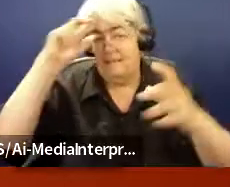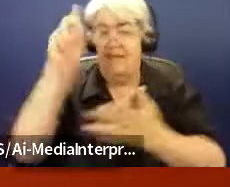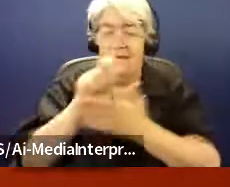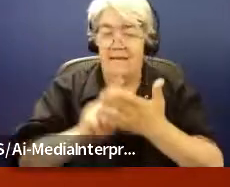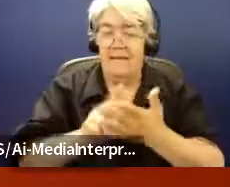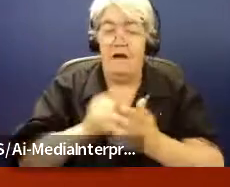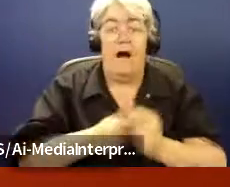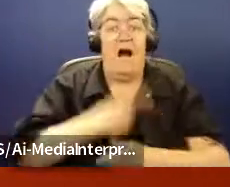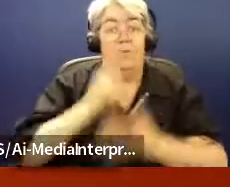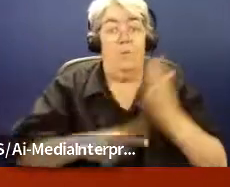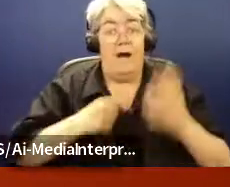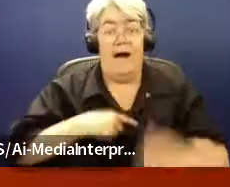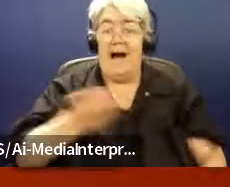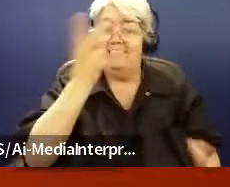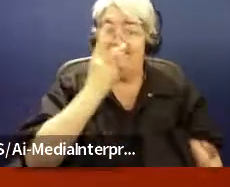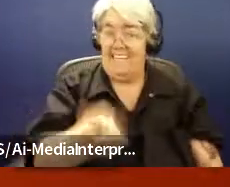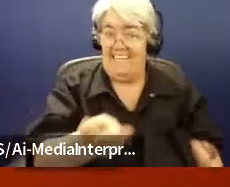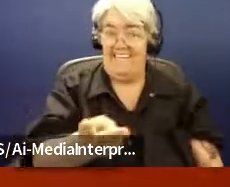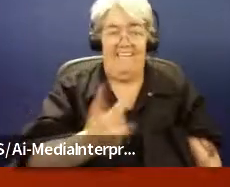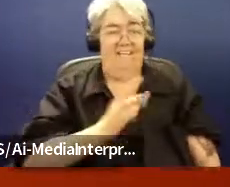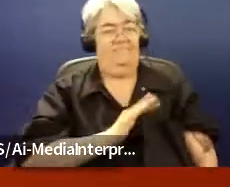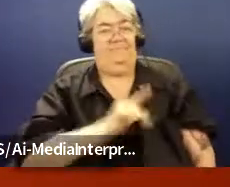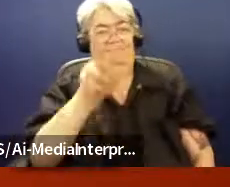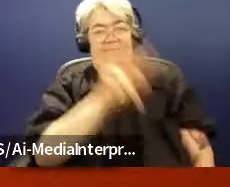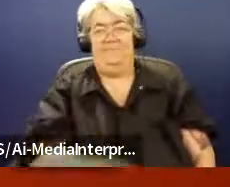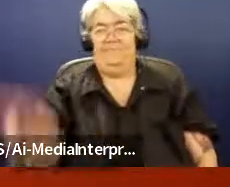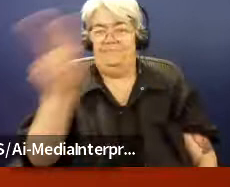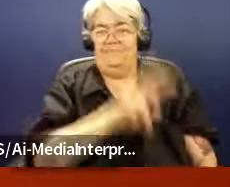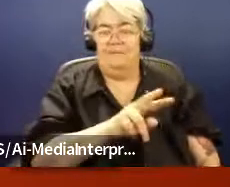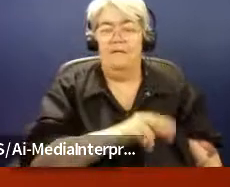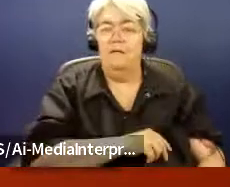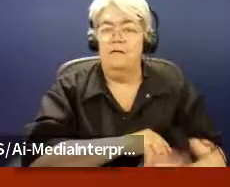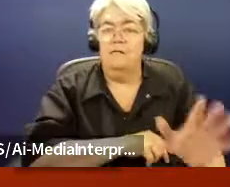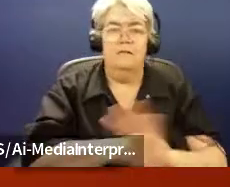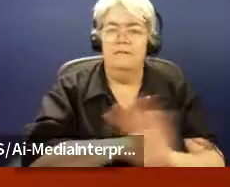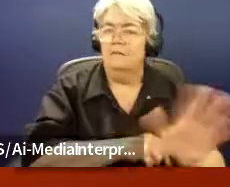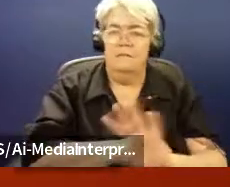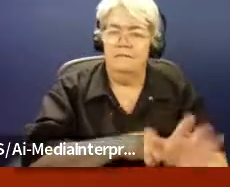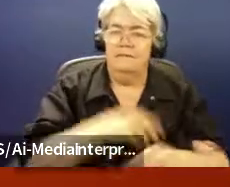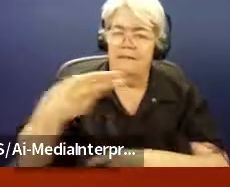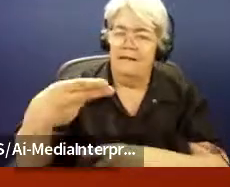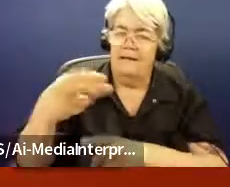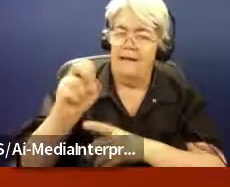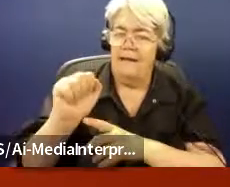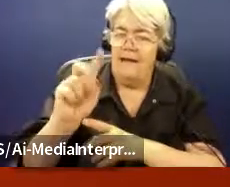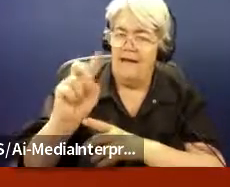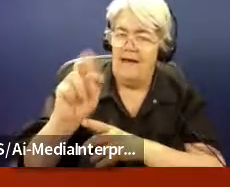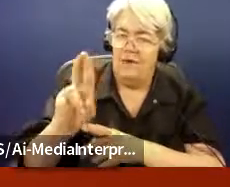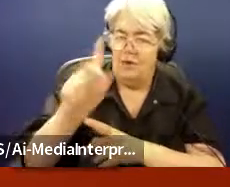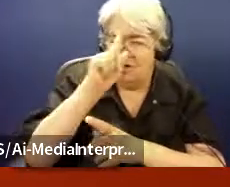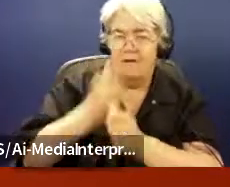H2, I like the size of H3 and they are designing their site based on how they like the looks of the heading sizes